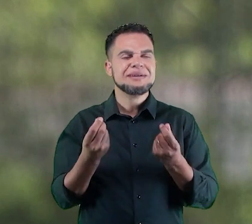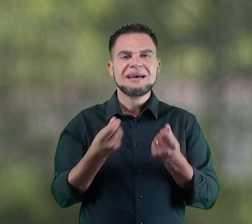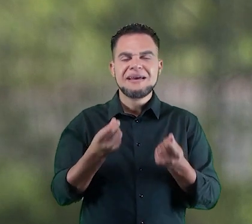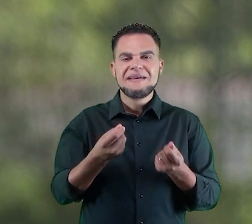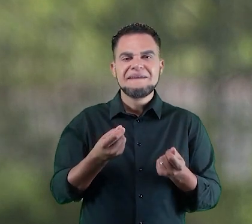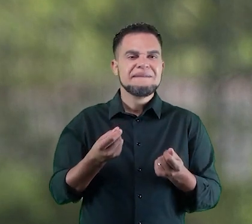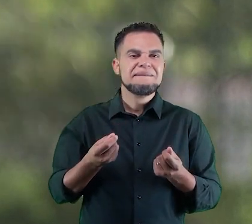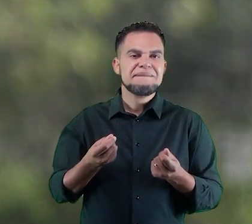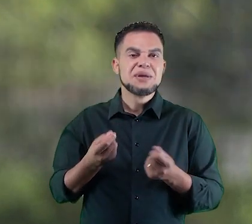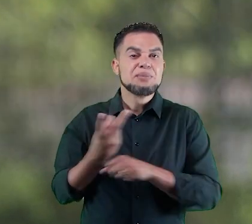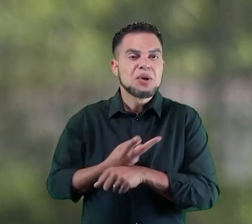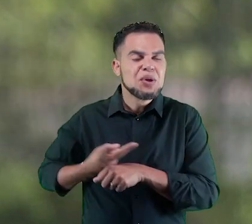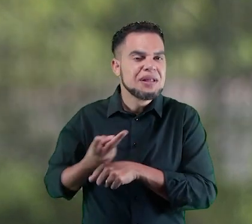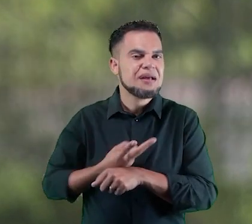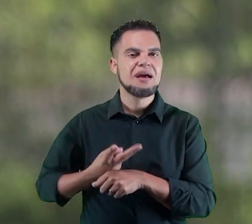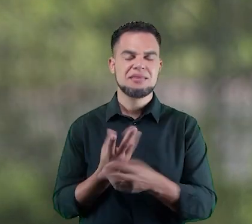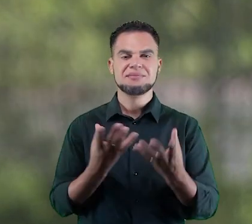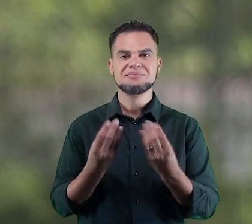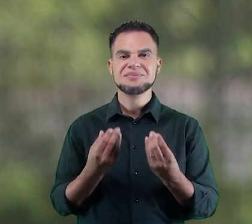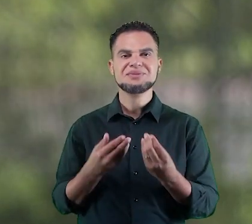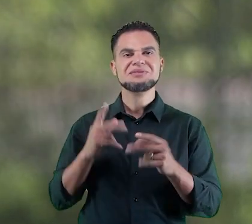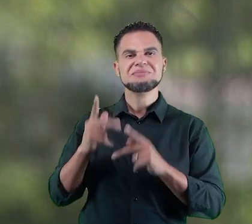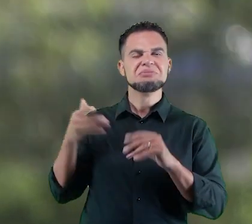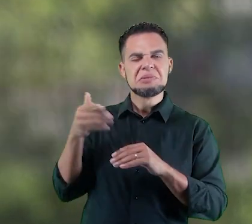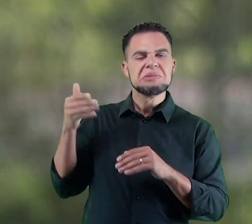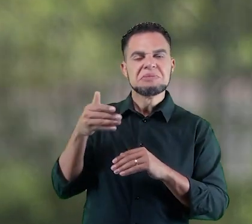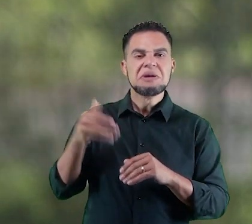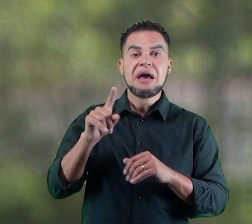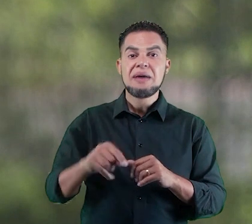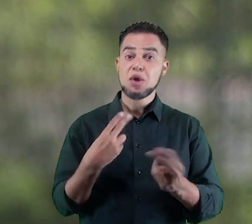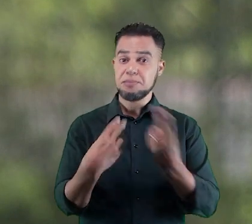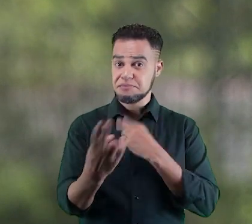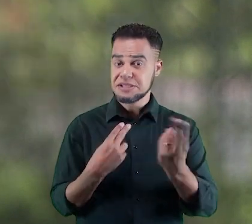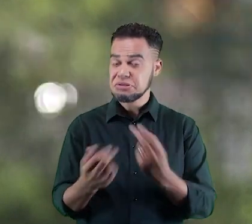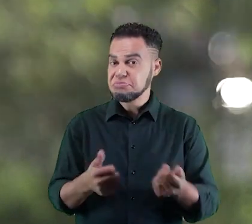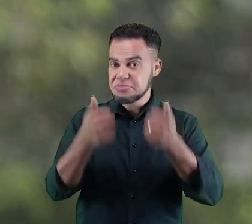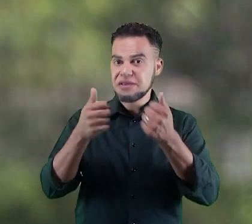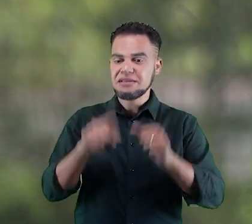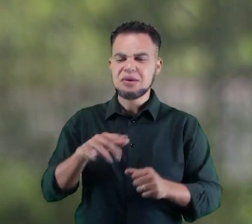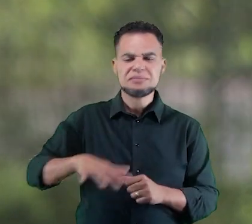much sought after, a neighborhood very much urbanized,